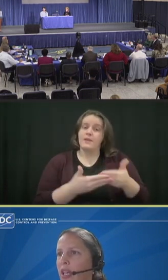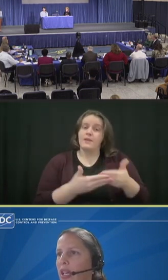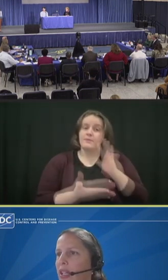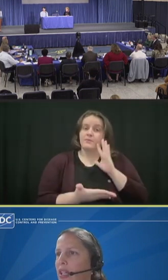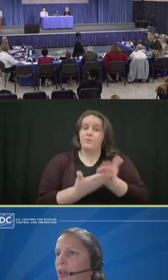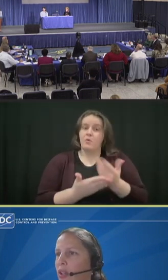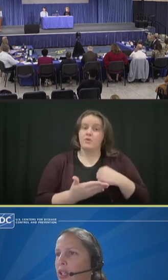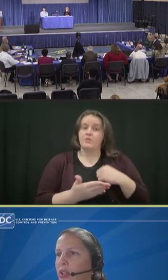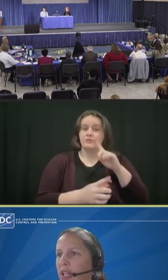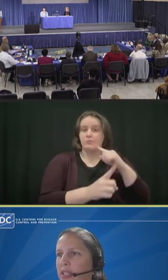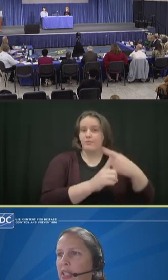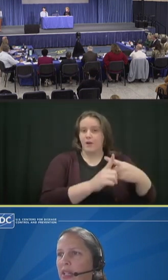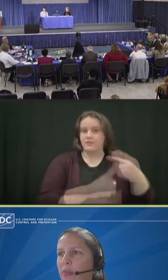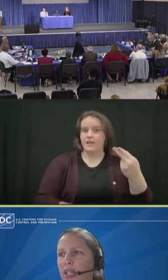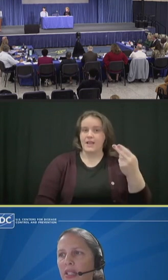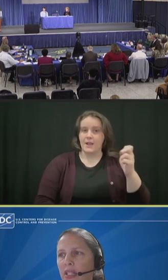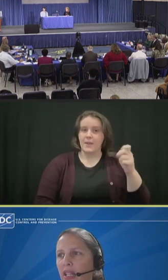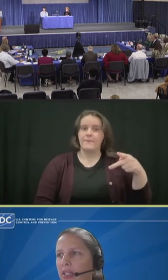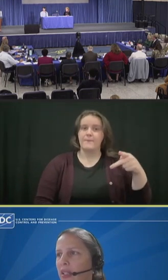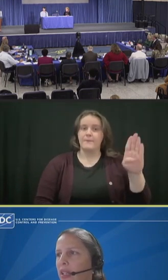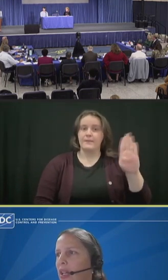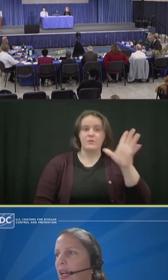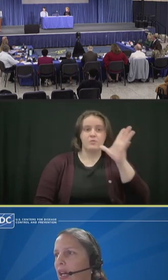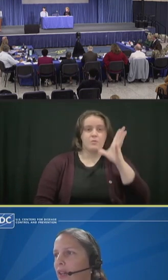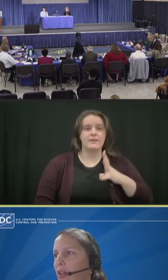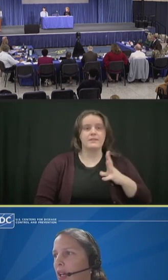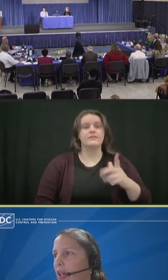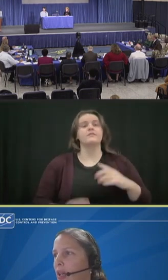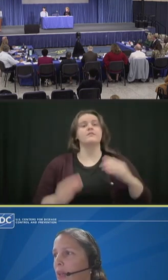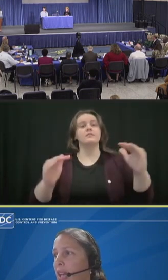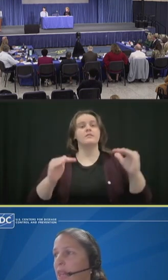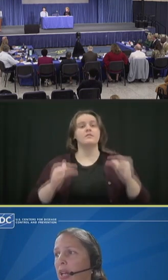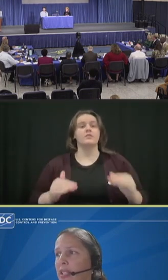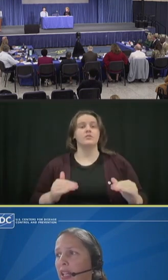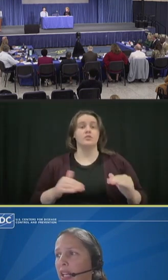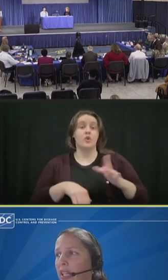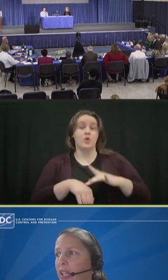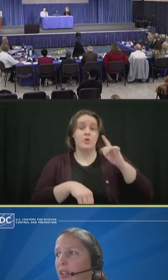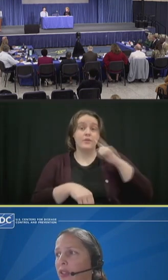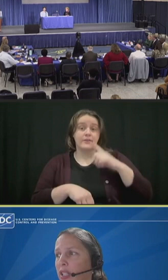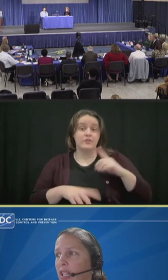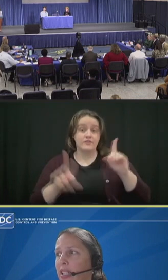And then earlier testing may detect and maximize the likelihood for detecting